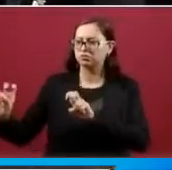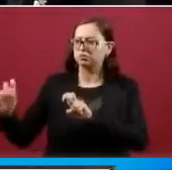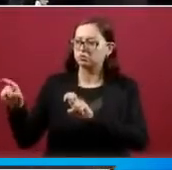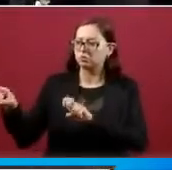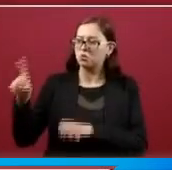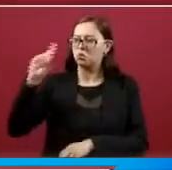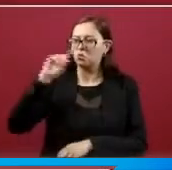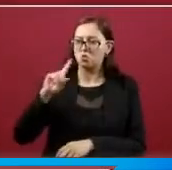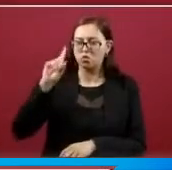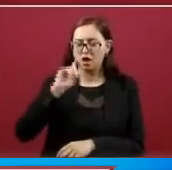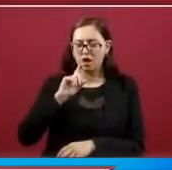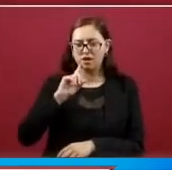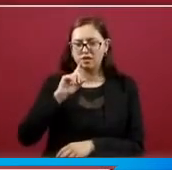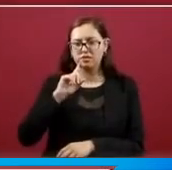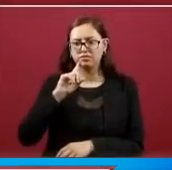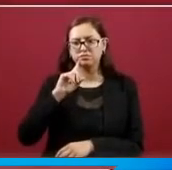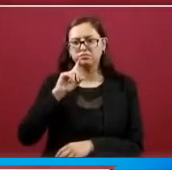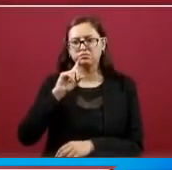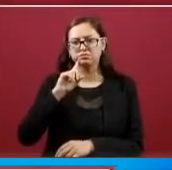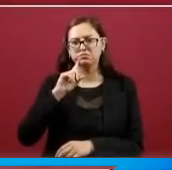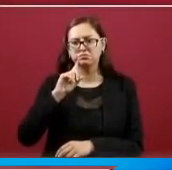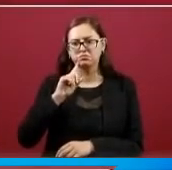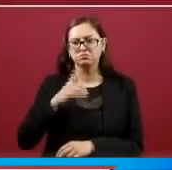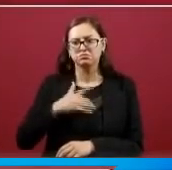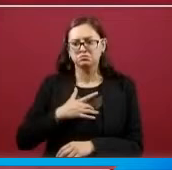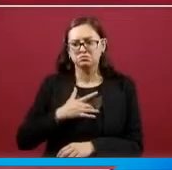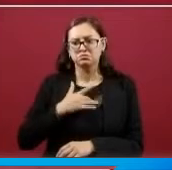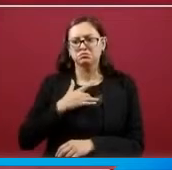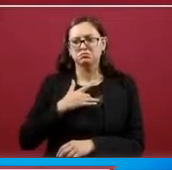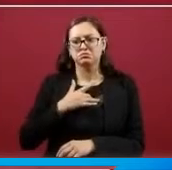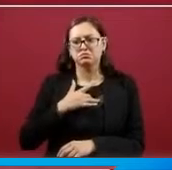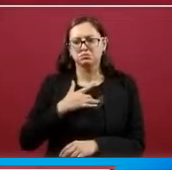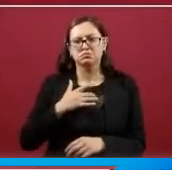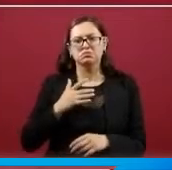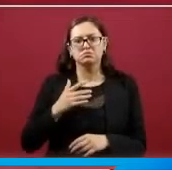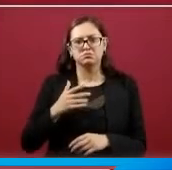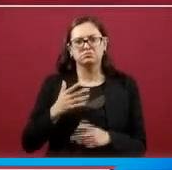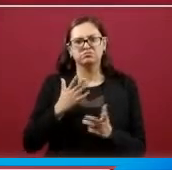there is a division of powers and there is no interference by the executive branch in the Senate of the Republic